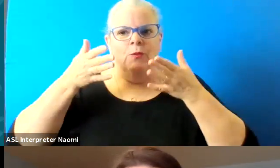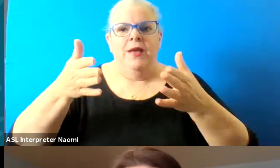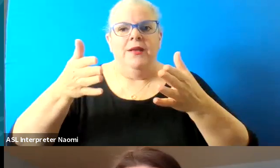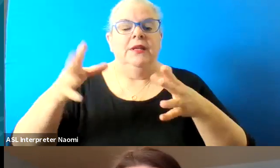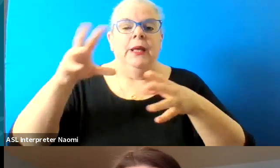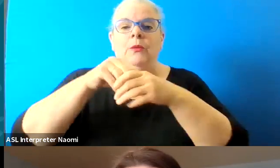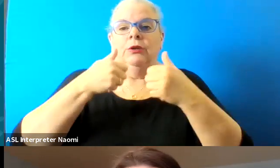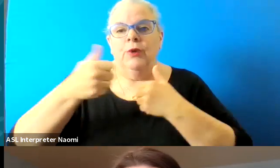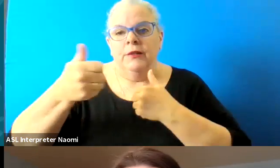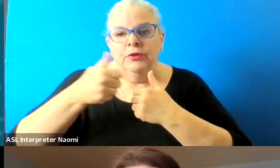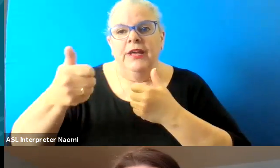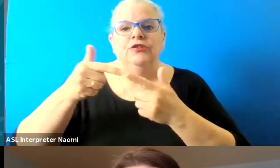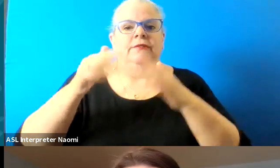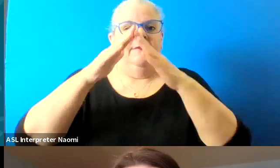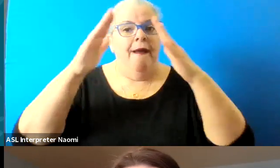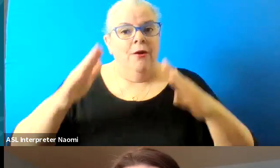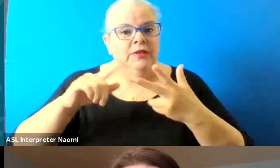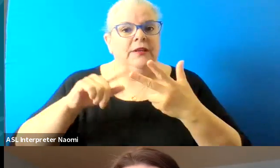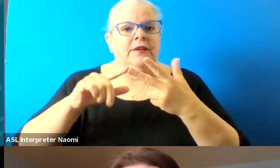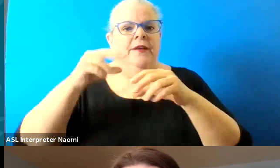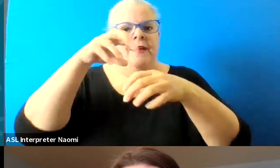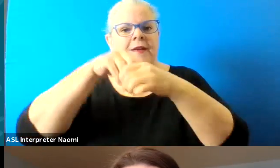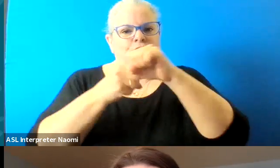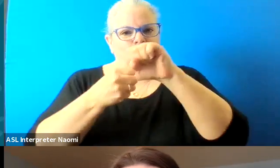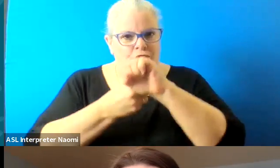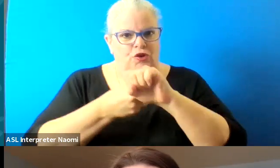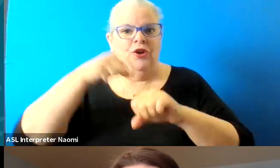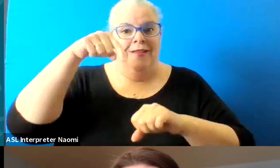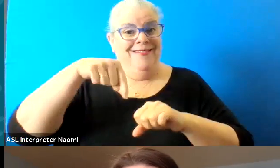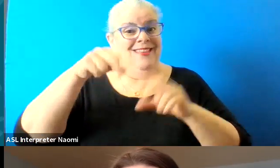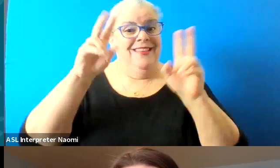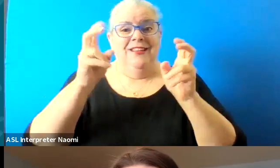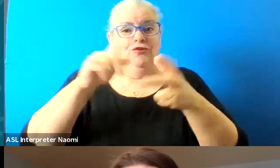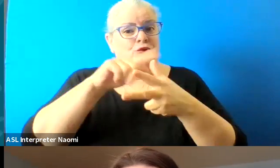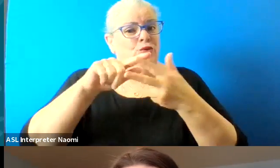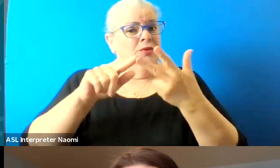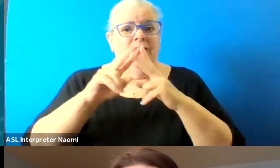housing and infrastructure. These issues are important not only to the disability community,